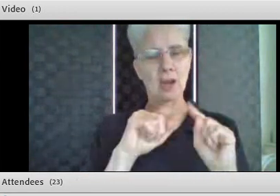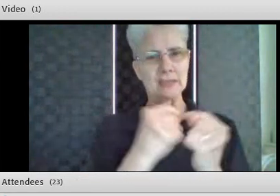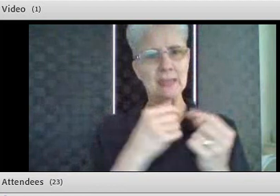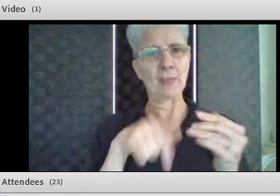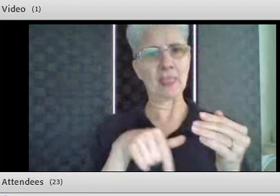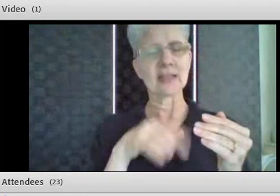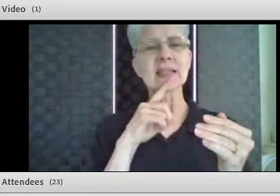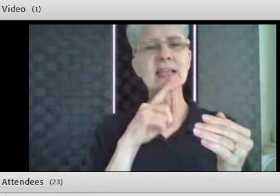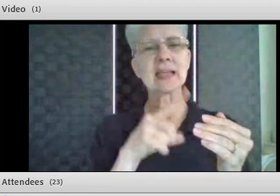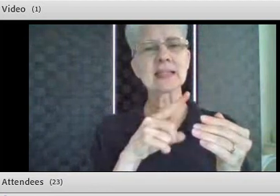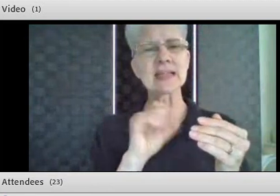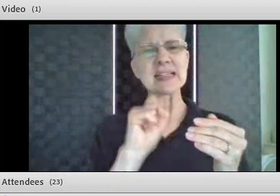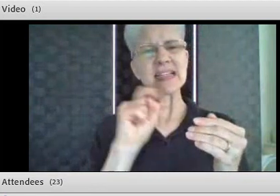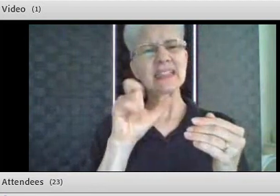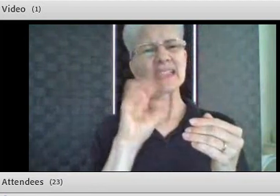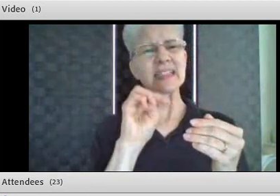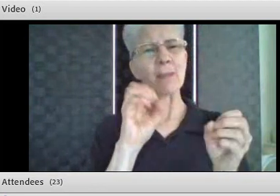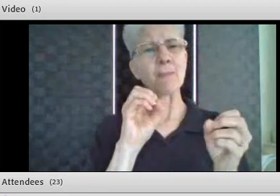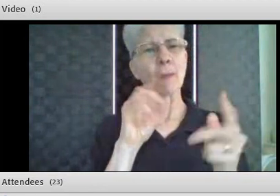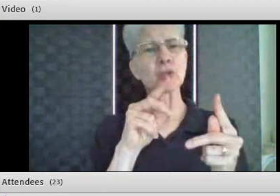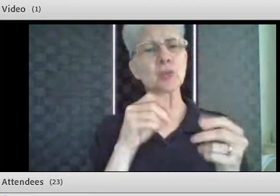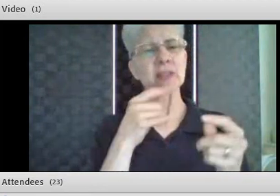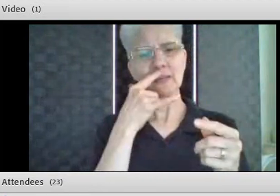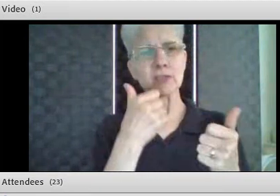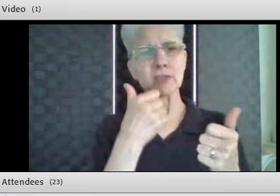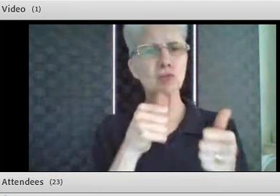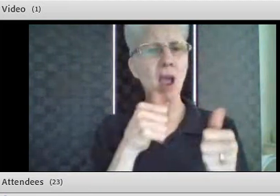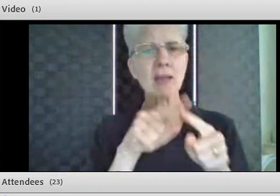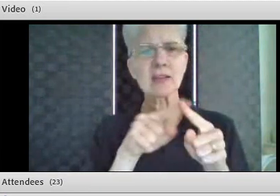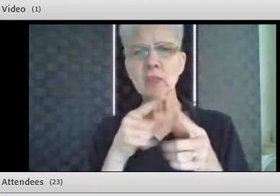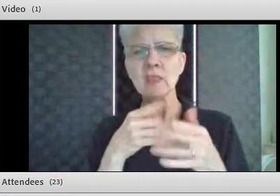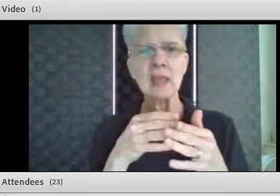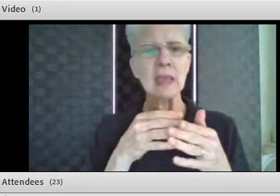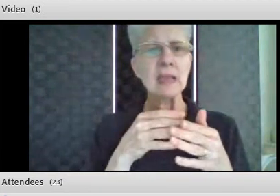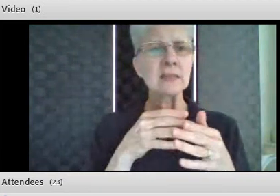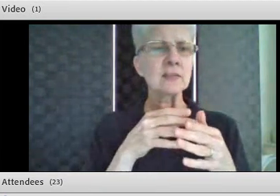is S.T.E.A.M. opportunities give kids a chance to try out new things, pursue alternative passions,